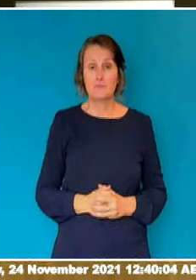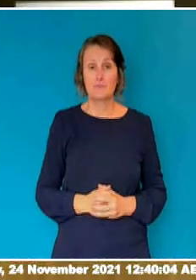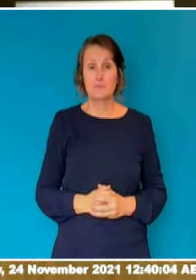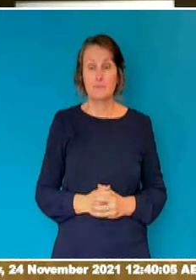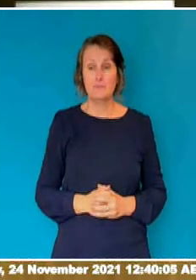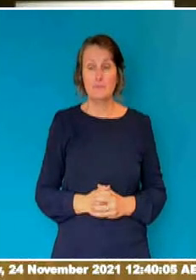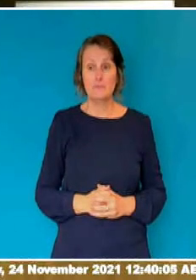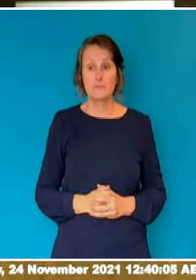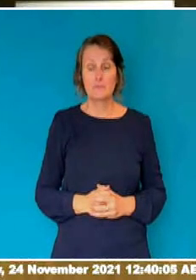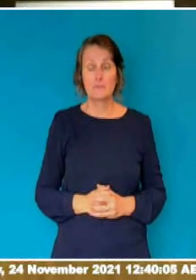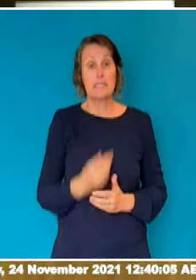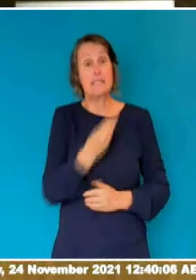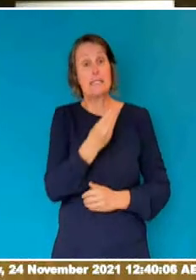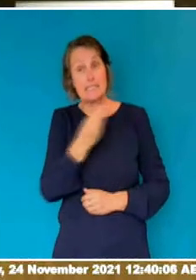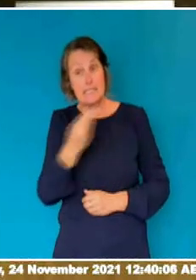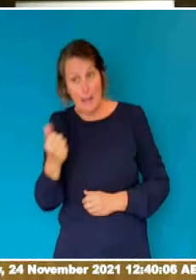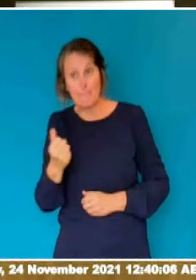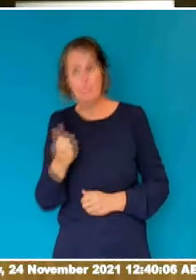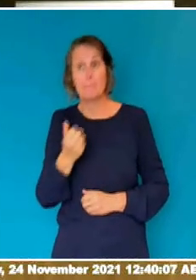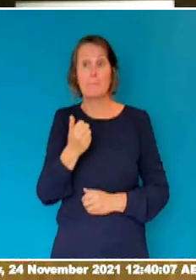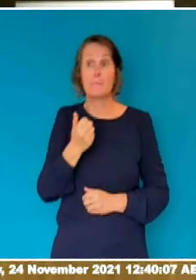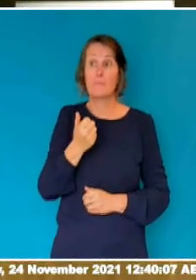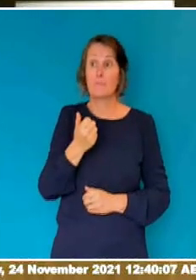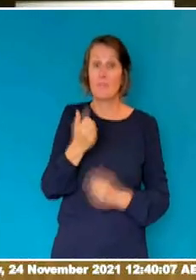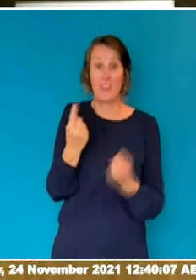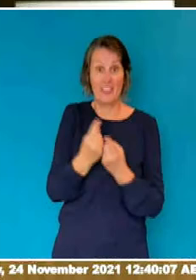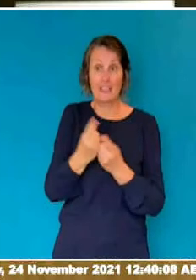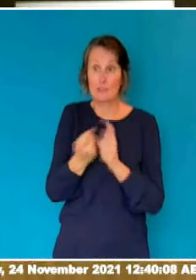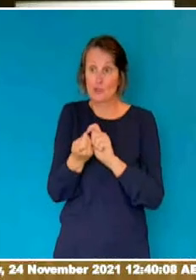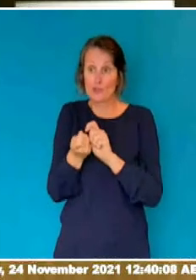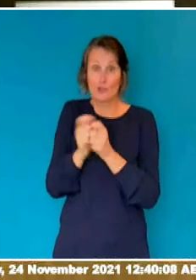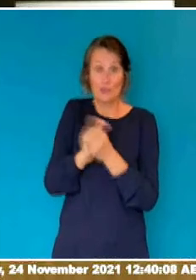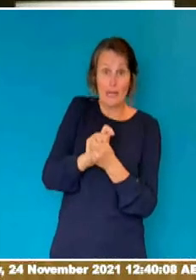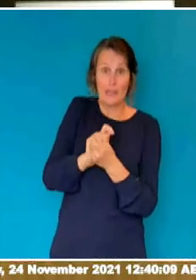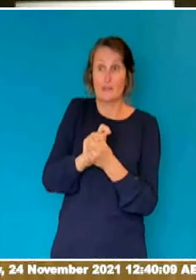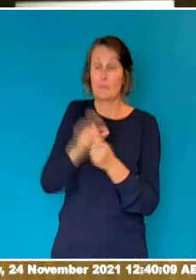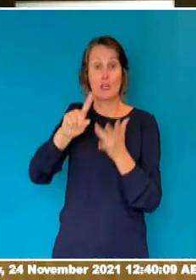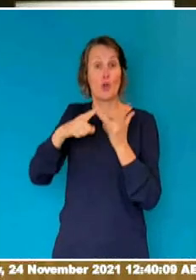significant costs are borne corporately and not by the individual business areas, our